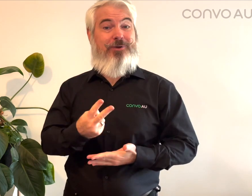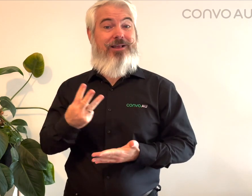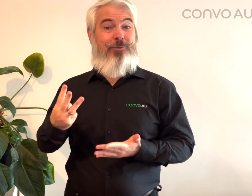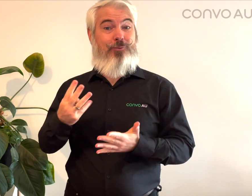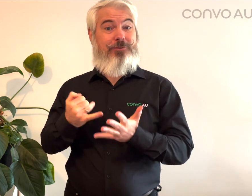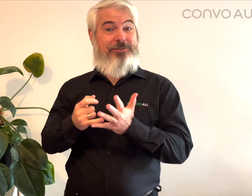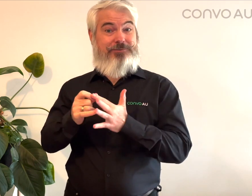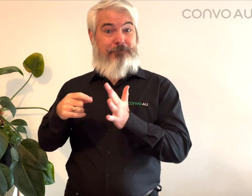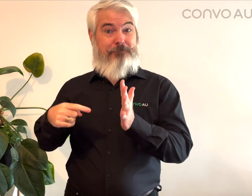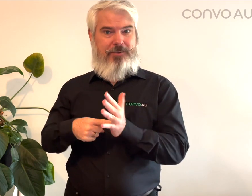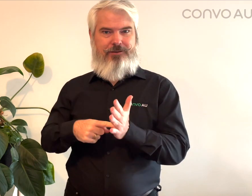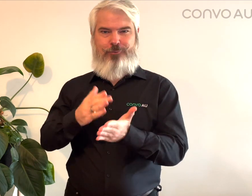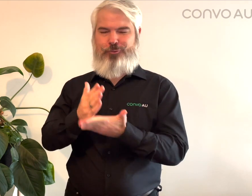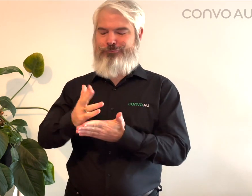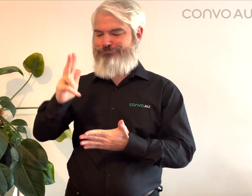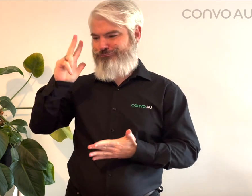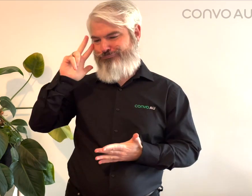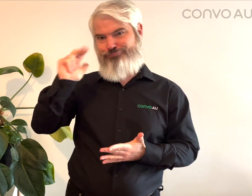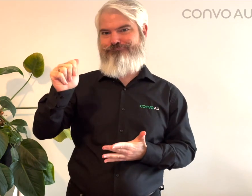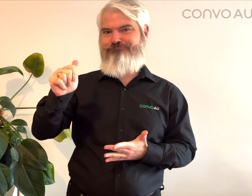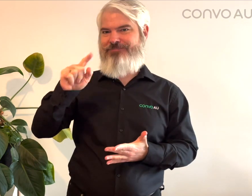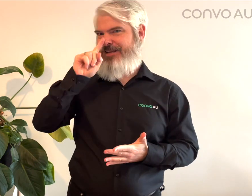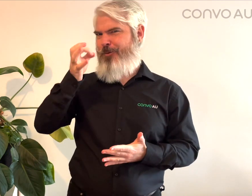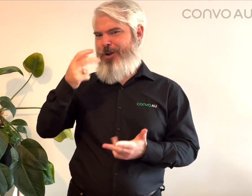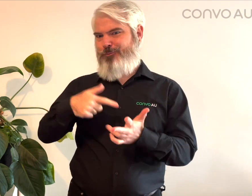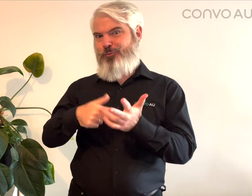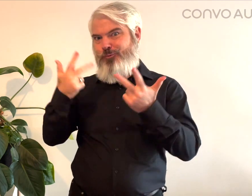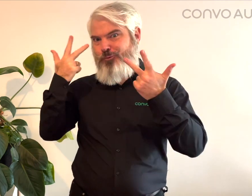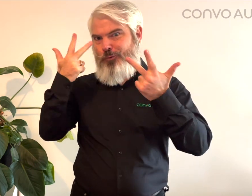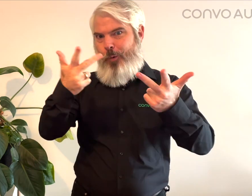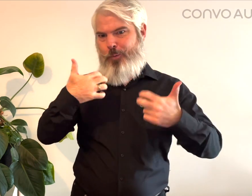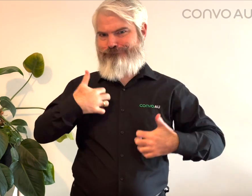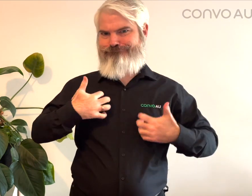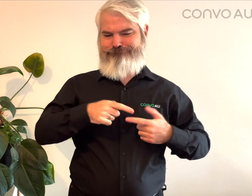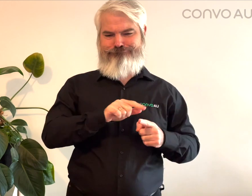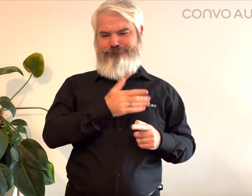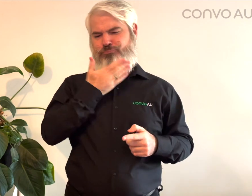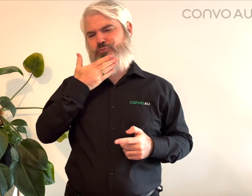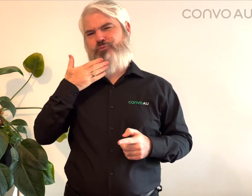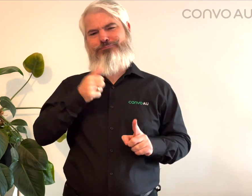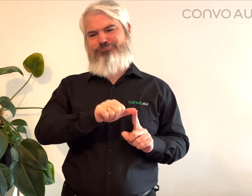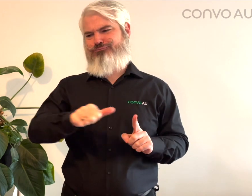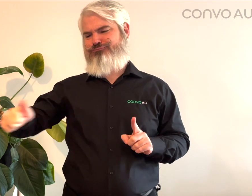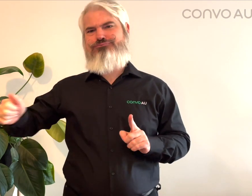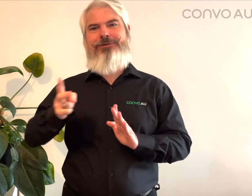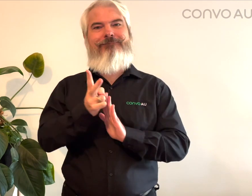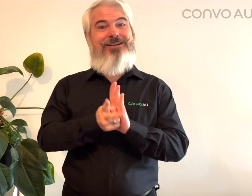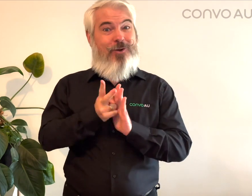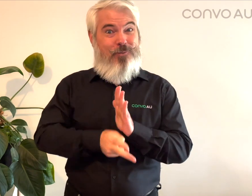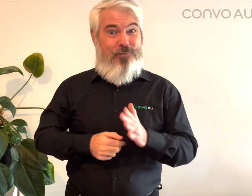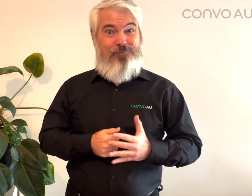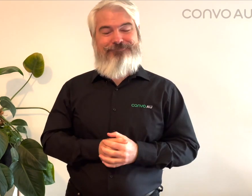on the 23rd September. It is an amazing video, and we can't wait to show you all the wonderful videos in this series.